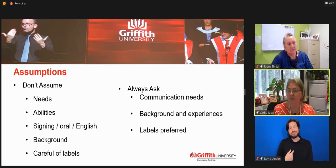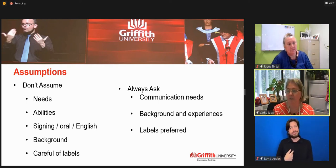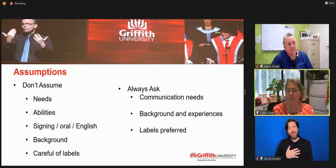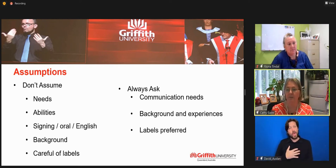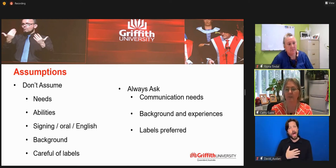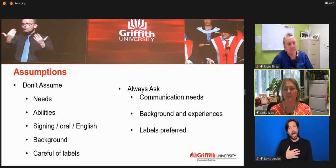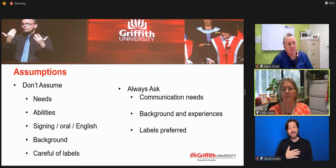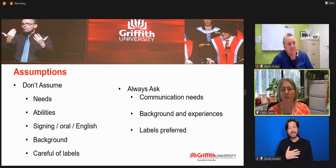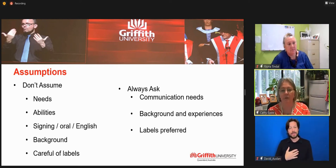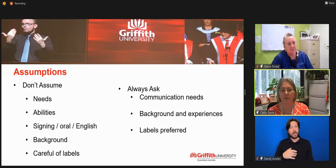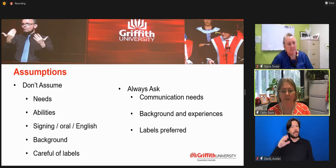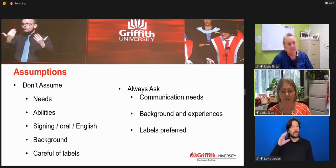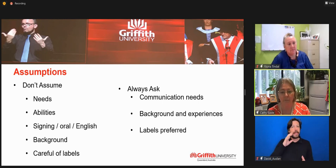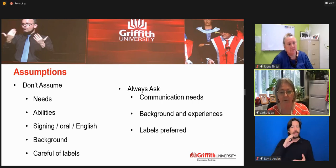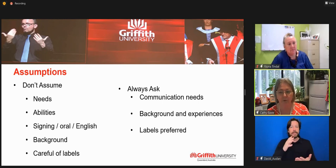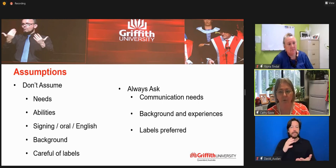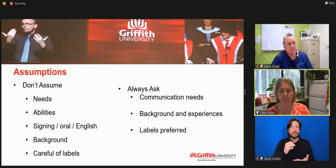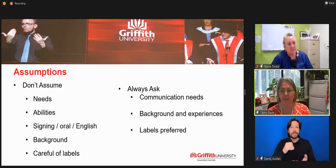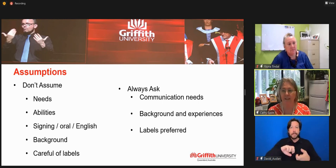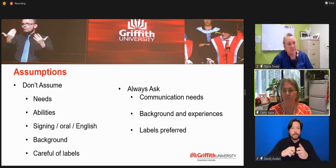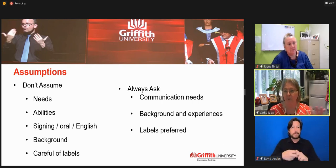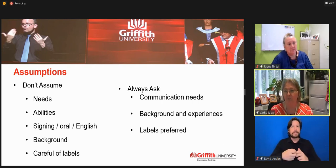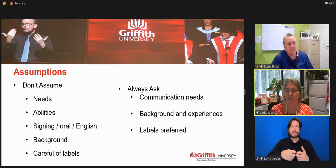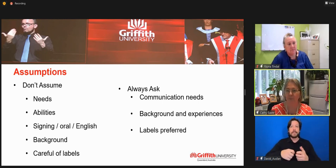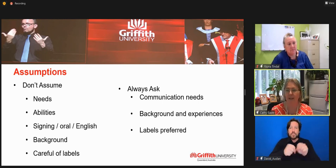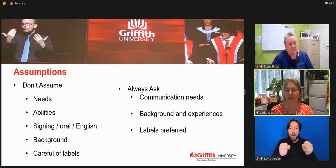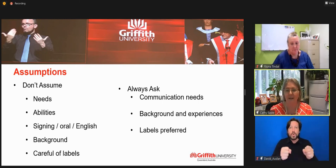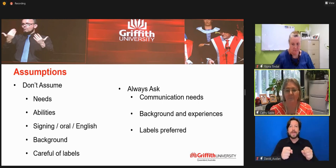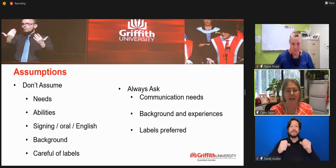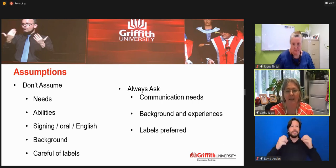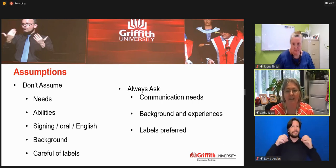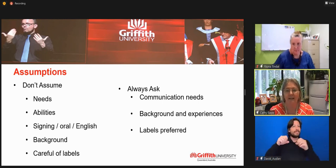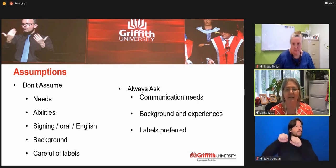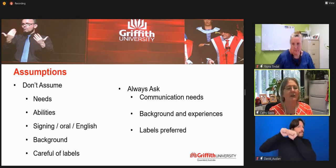ability, that there's something broken. There's something wrong with me in terms of impaired.